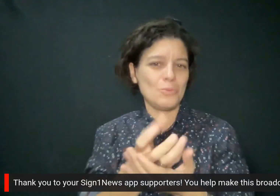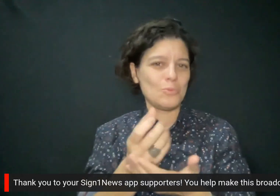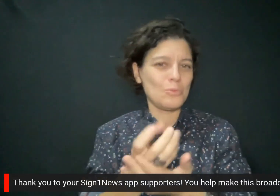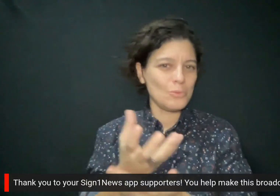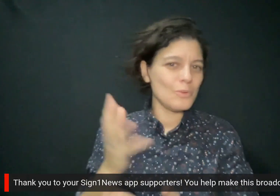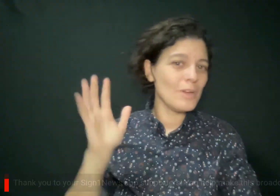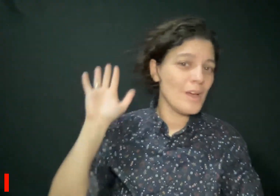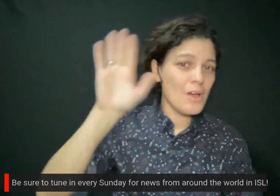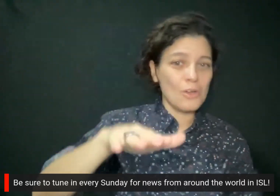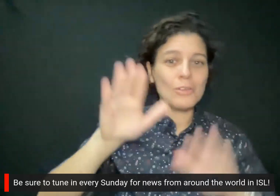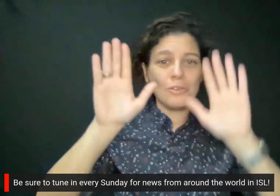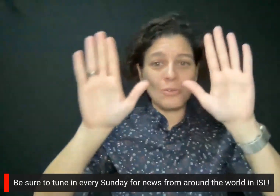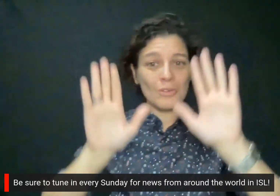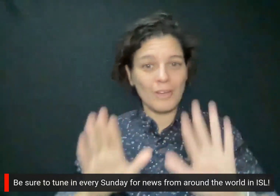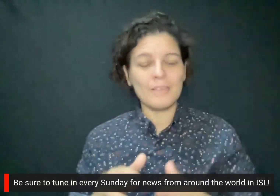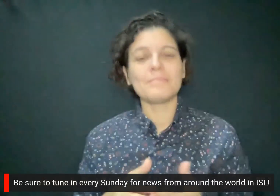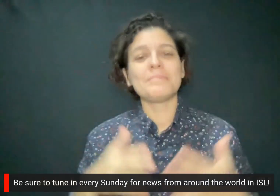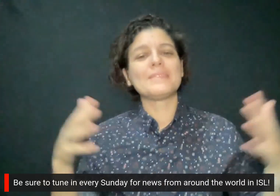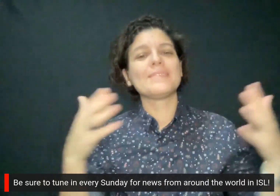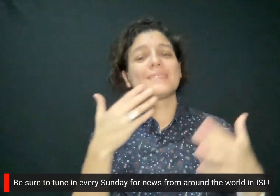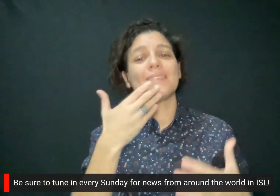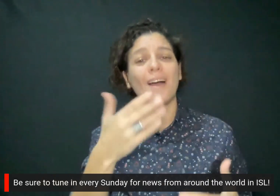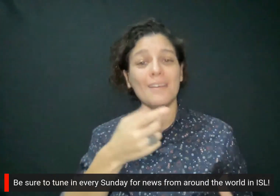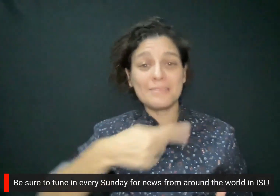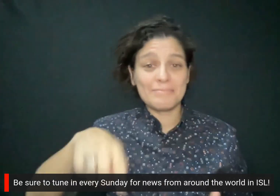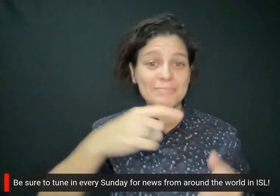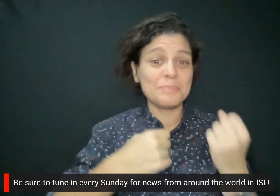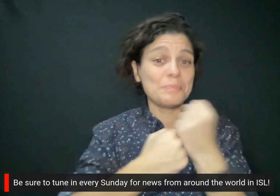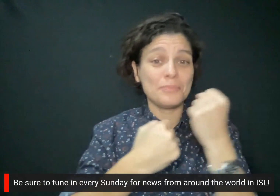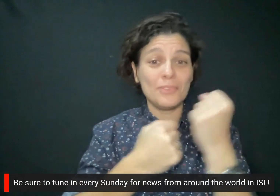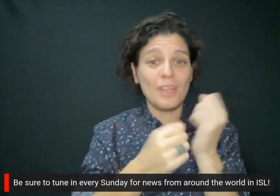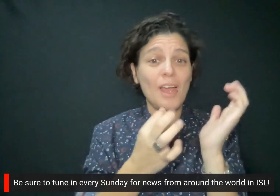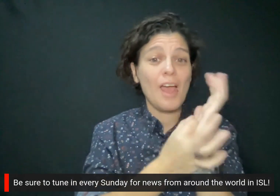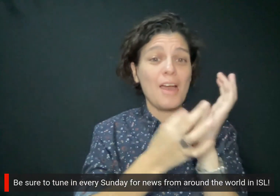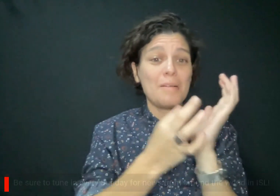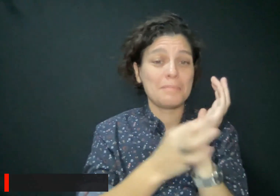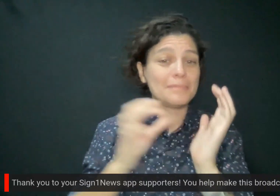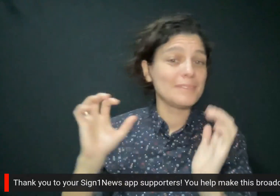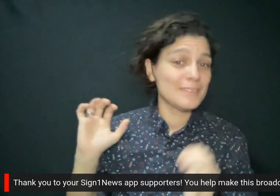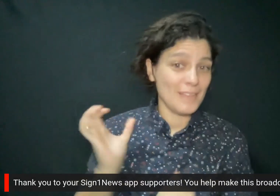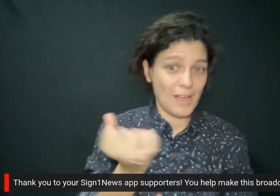a big thank you to our Sign1News app supporters you help make this broadcast happen